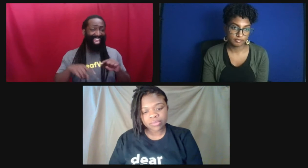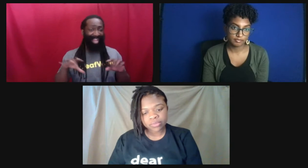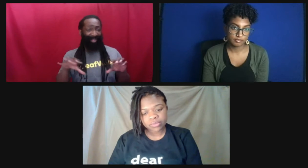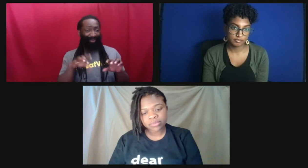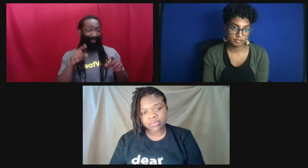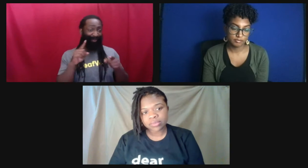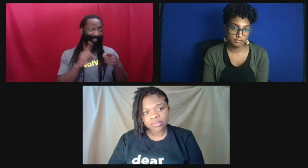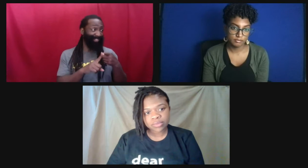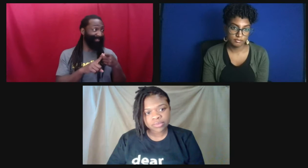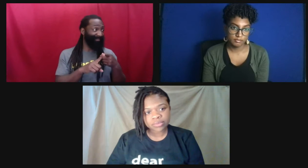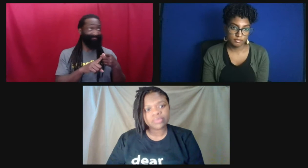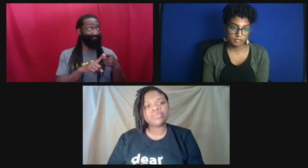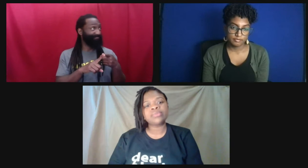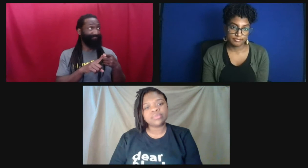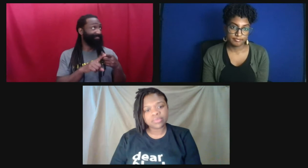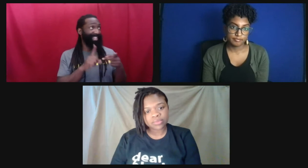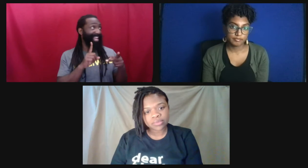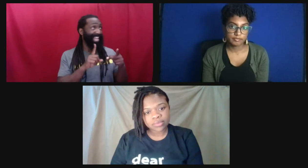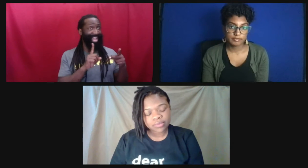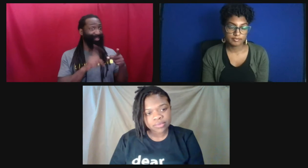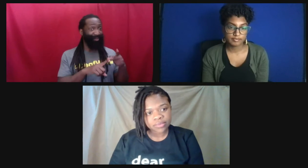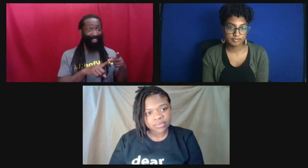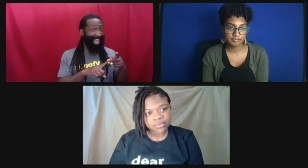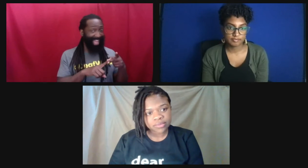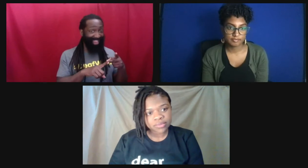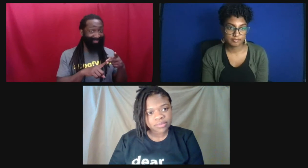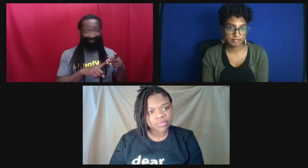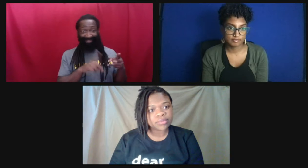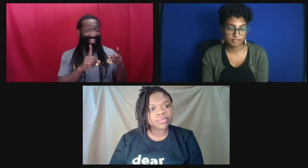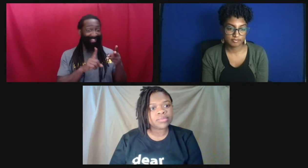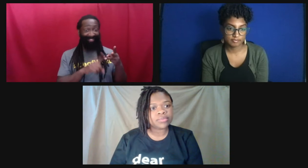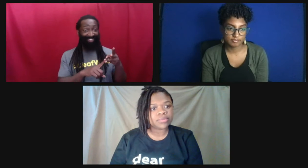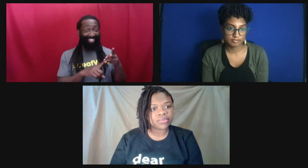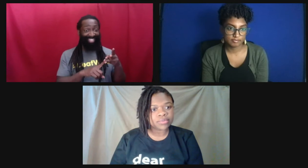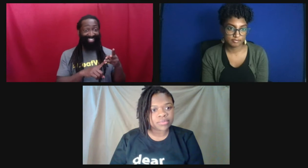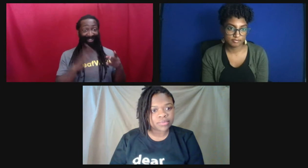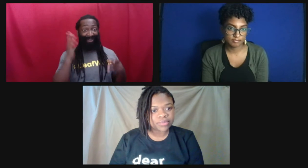I love people telling me that I can't do this,